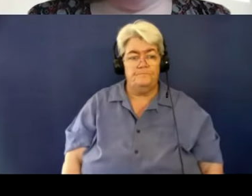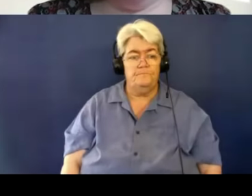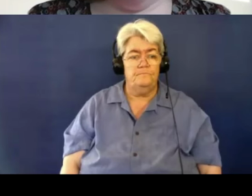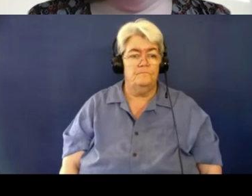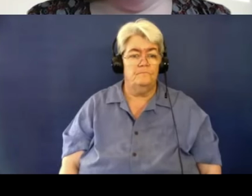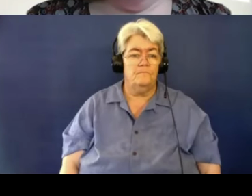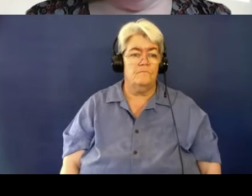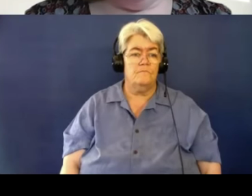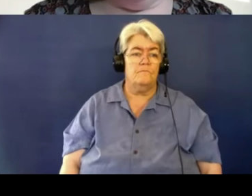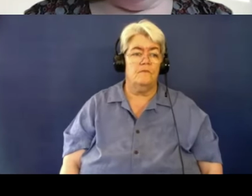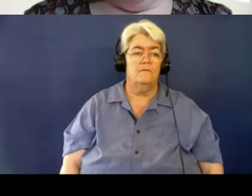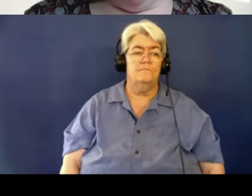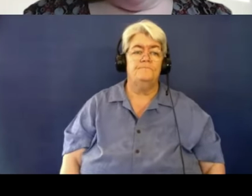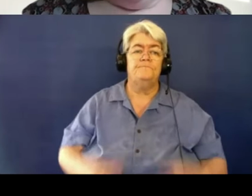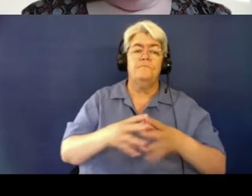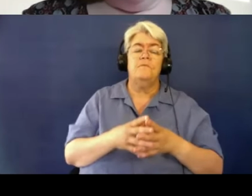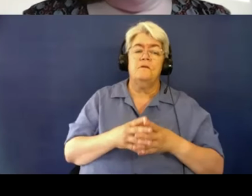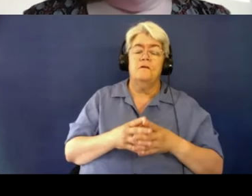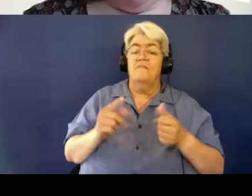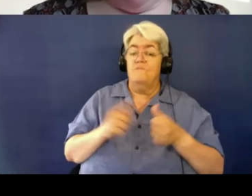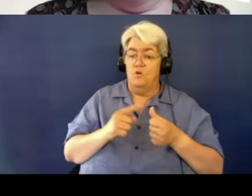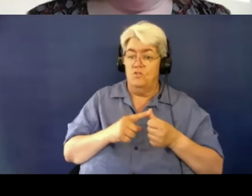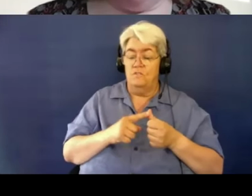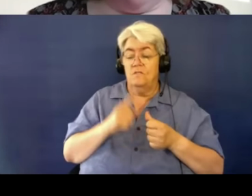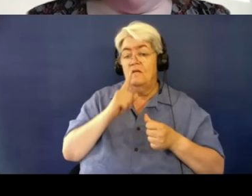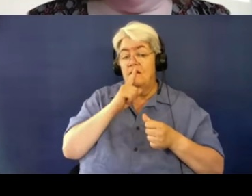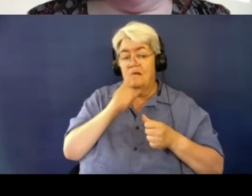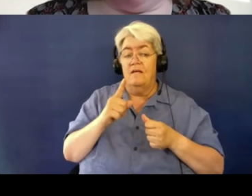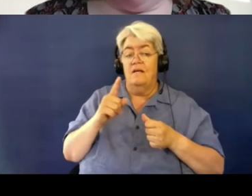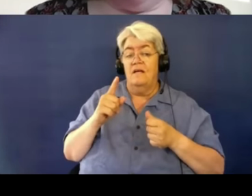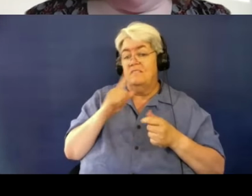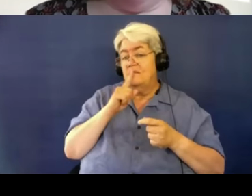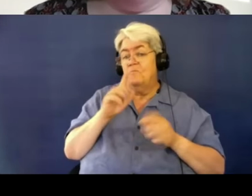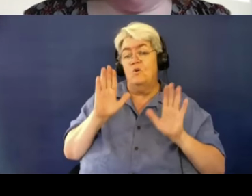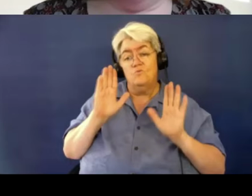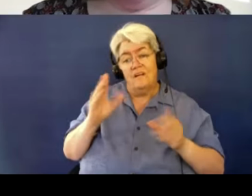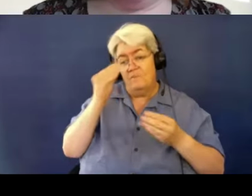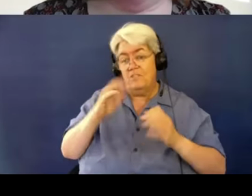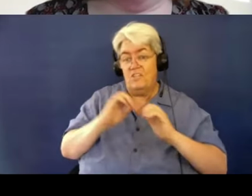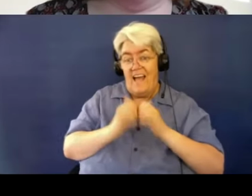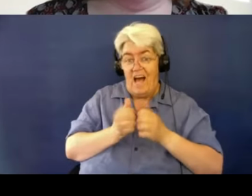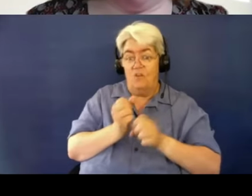First, there is some great information out there about how to make more accessible slide decks.